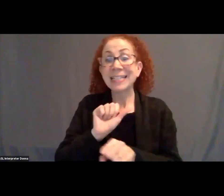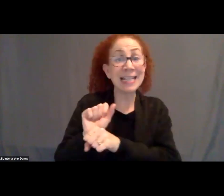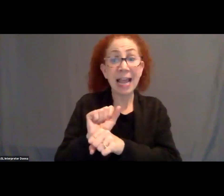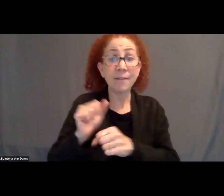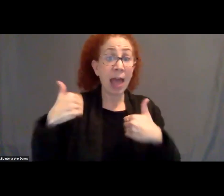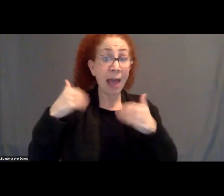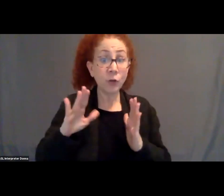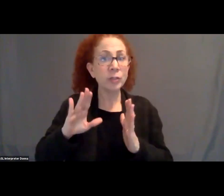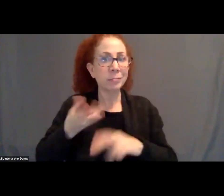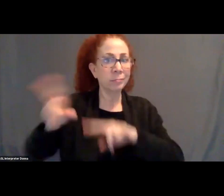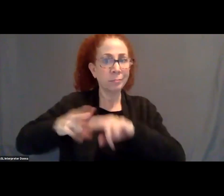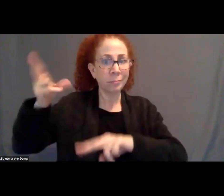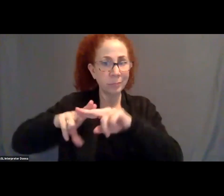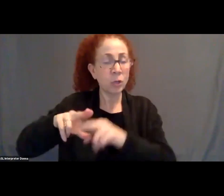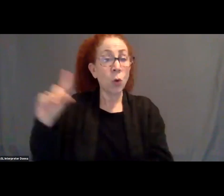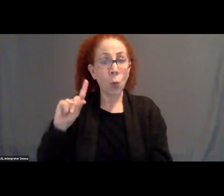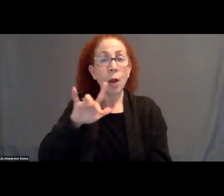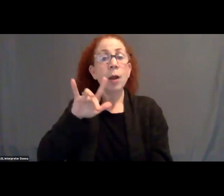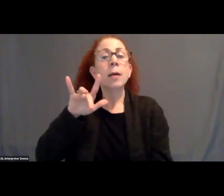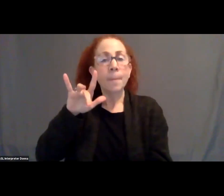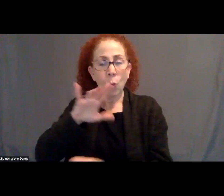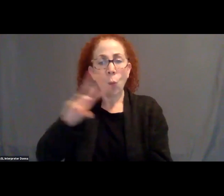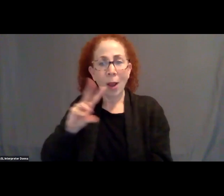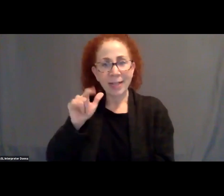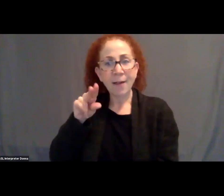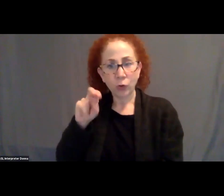within West African middle man states.